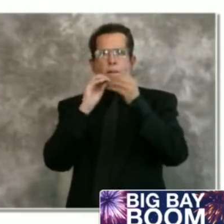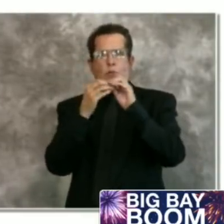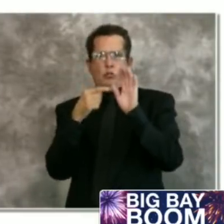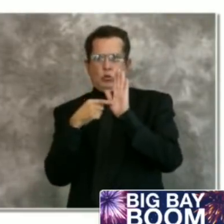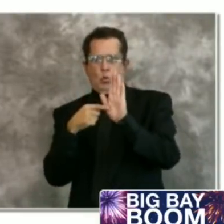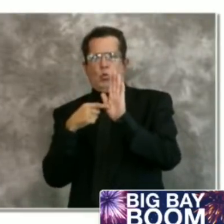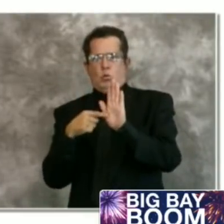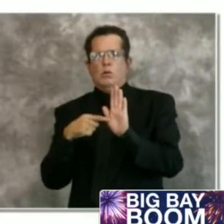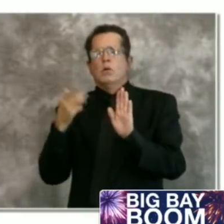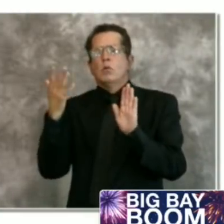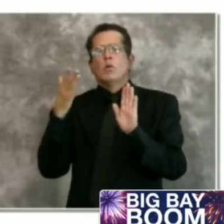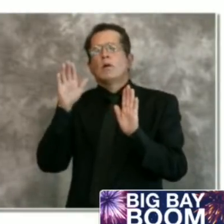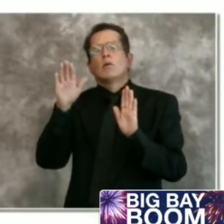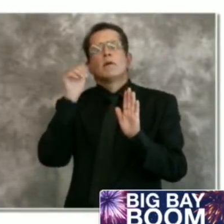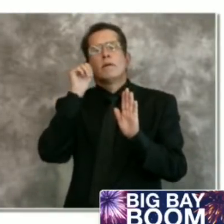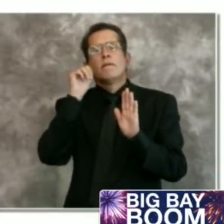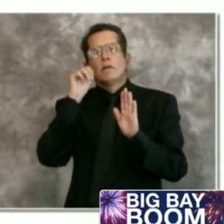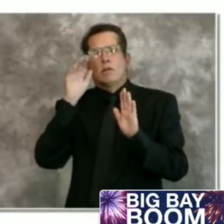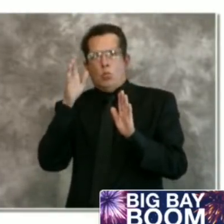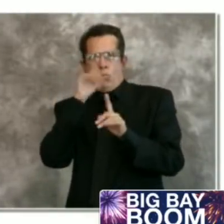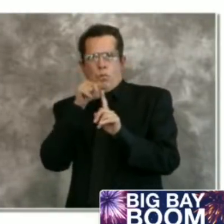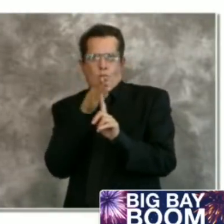IN THE FOLLOWING WE WANT TO